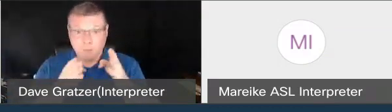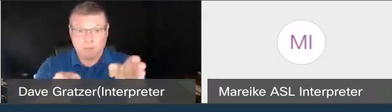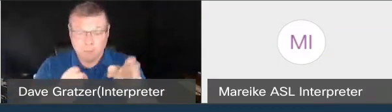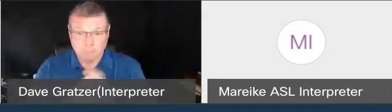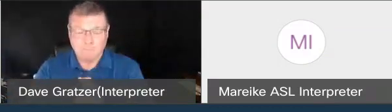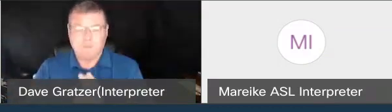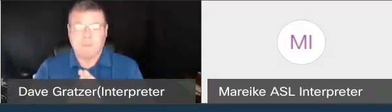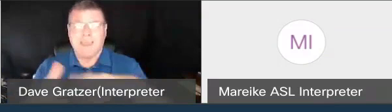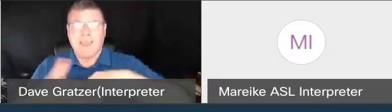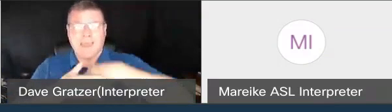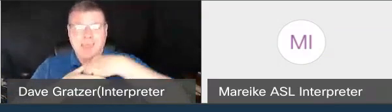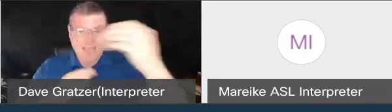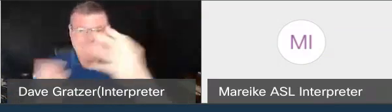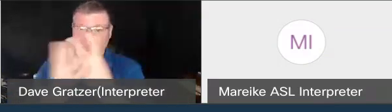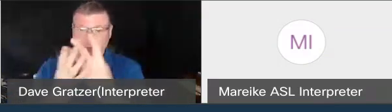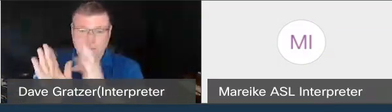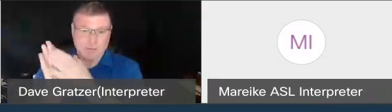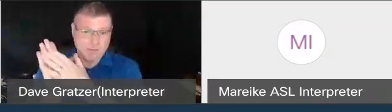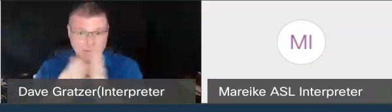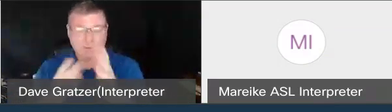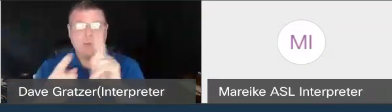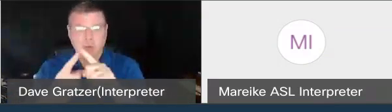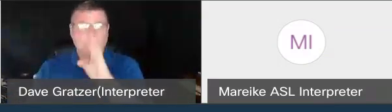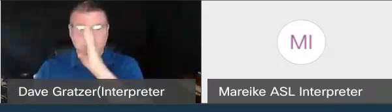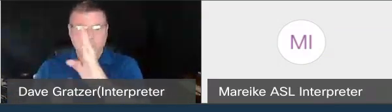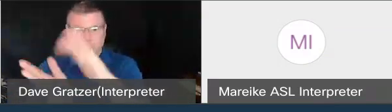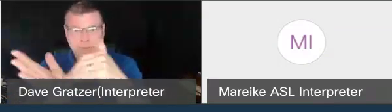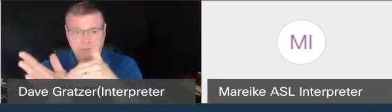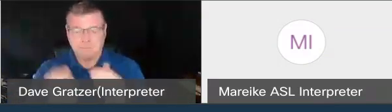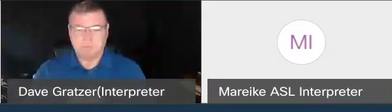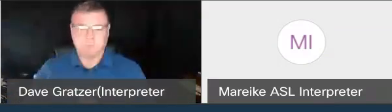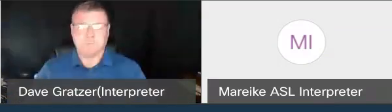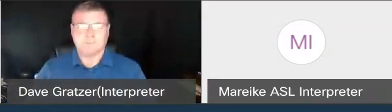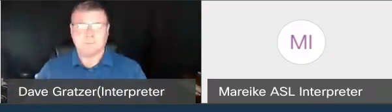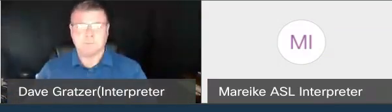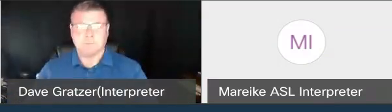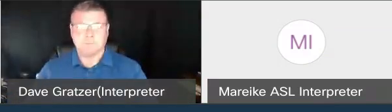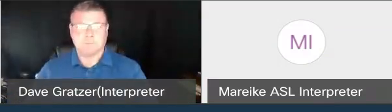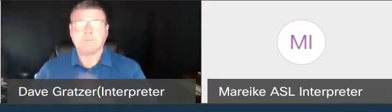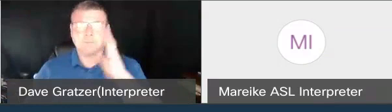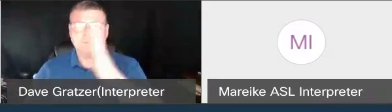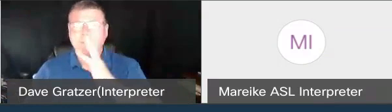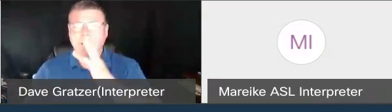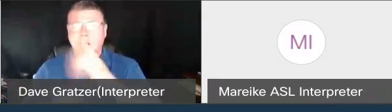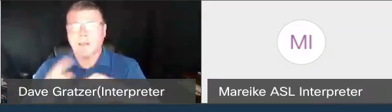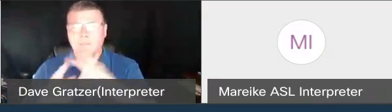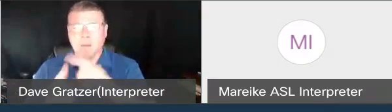and out of our jails to our sobering center. Um, we're gonna talk a little bit more about our sobering center,